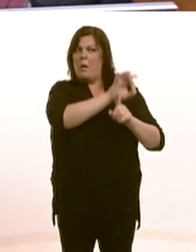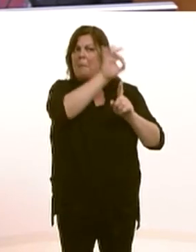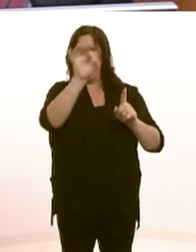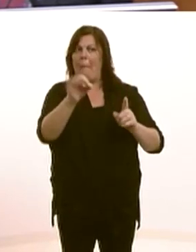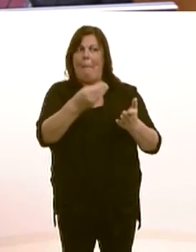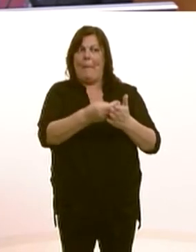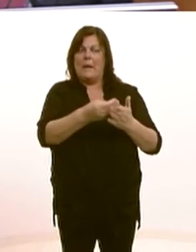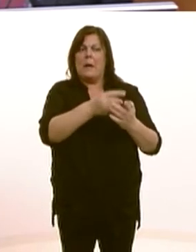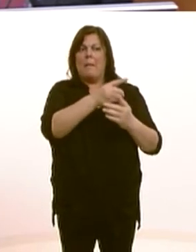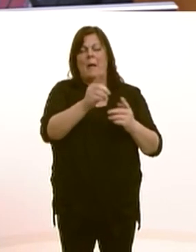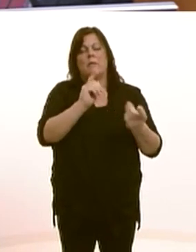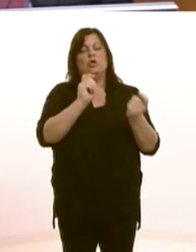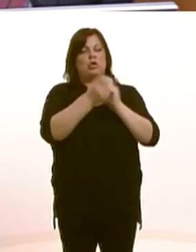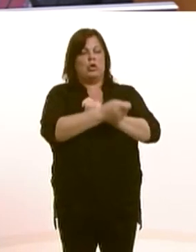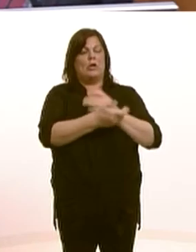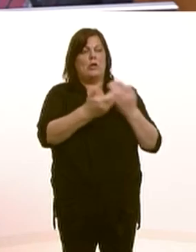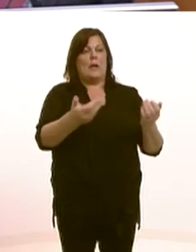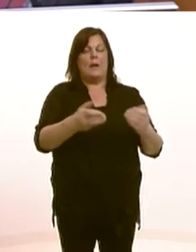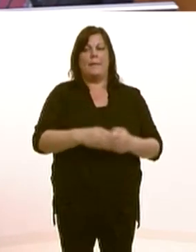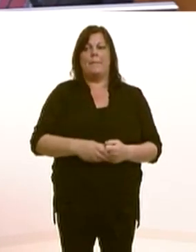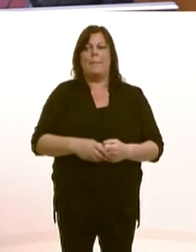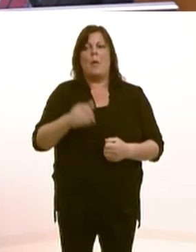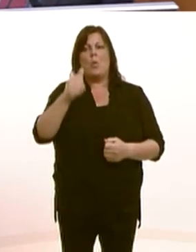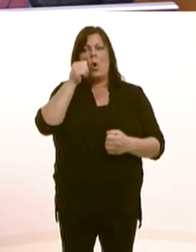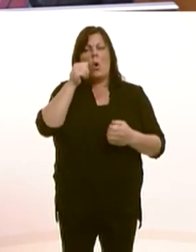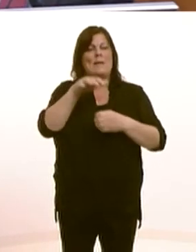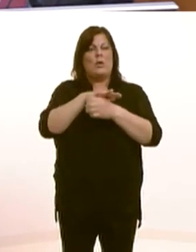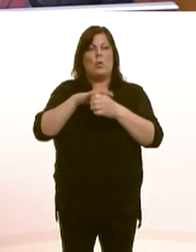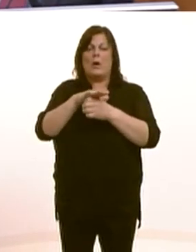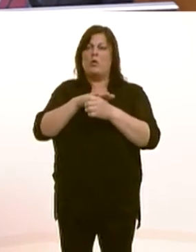Far from being clumsy in terms of the situation on the EU, I think weíre absolutely clearóIím